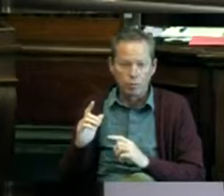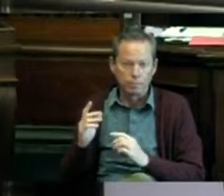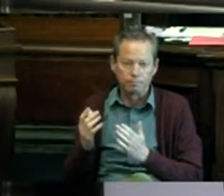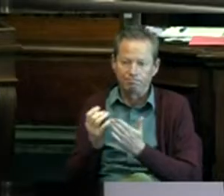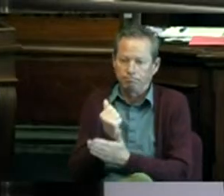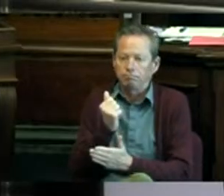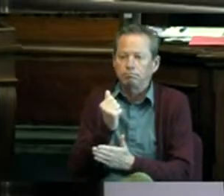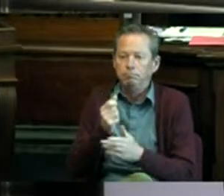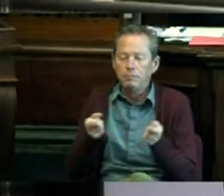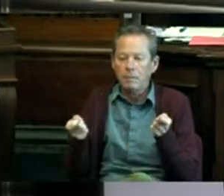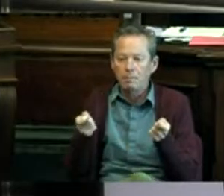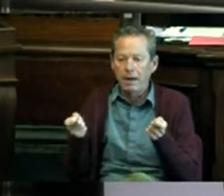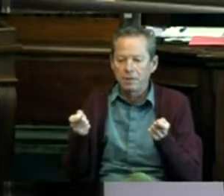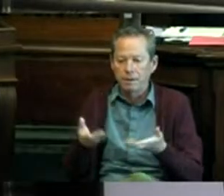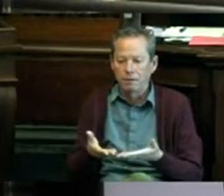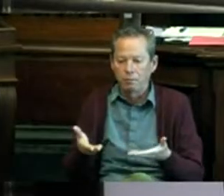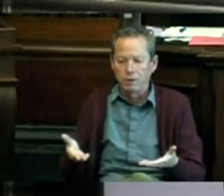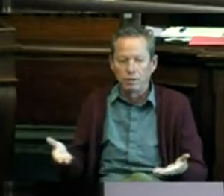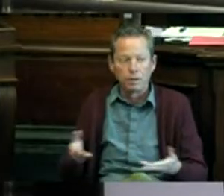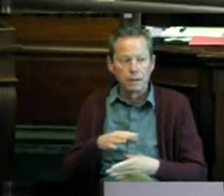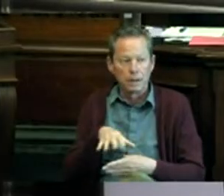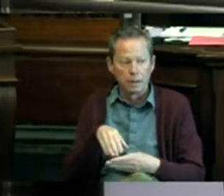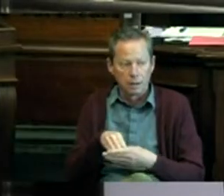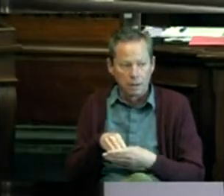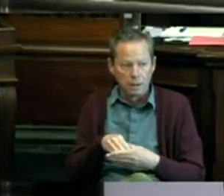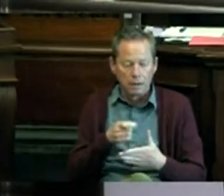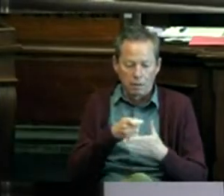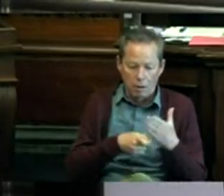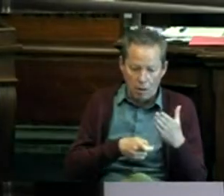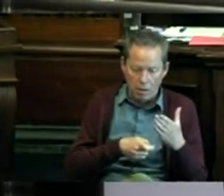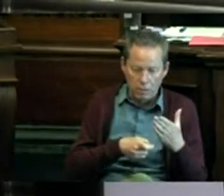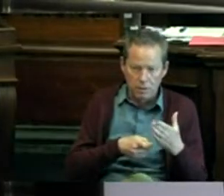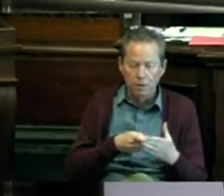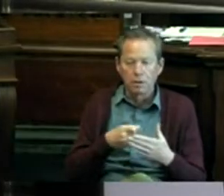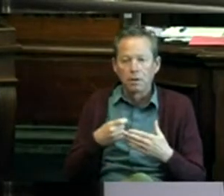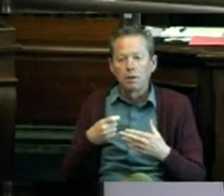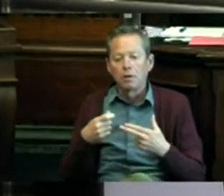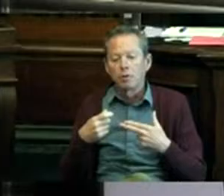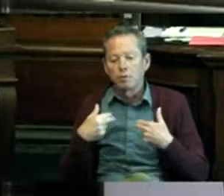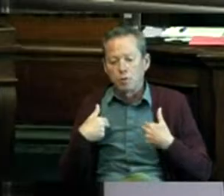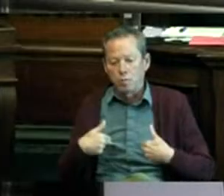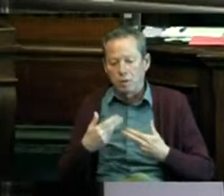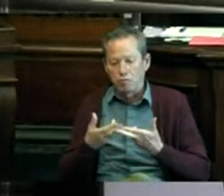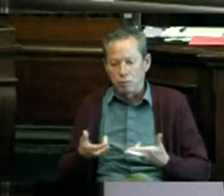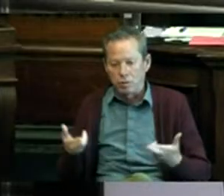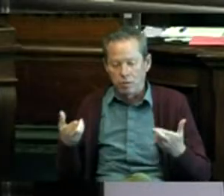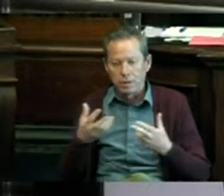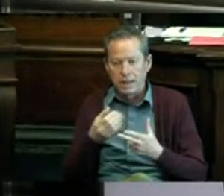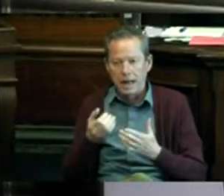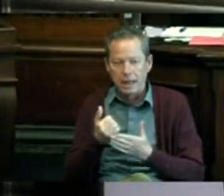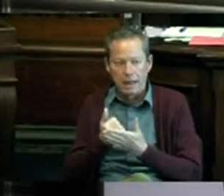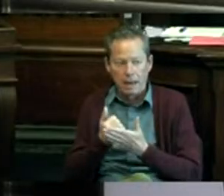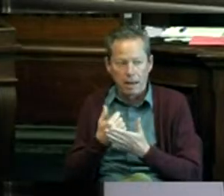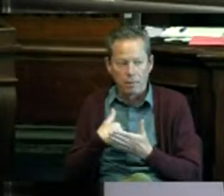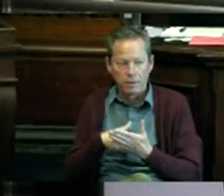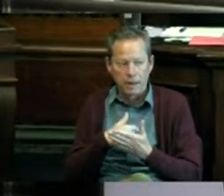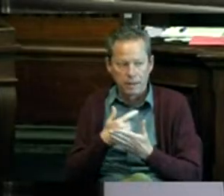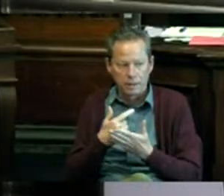all projects together so that we do optimize management of